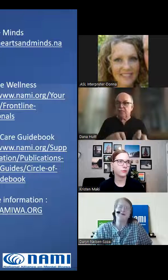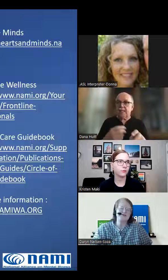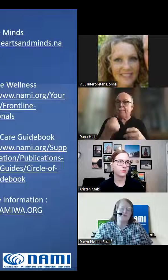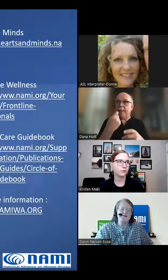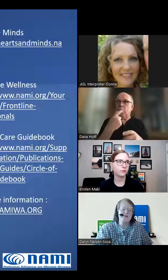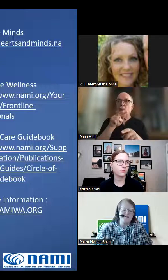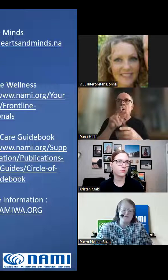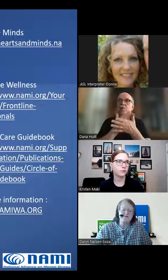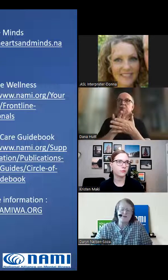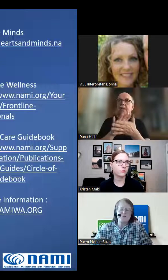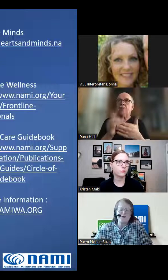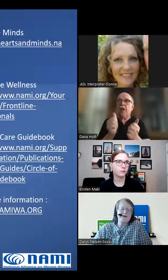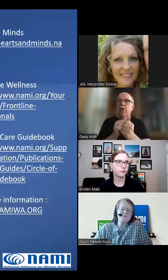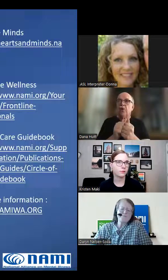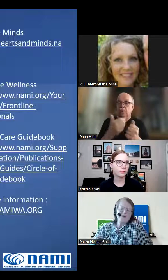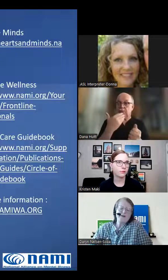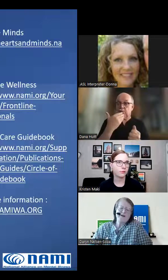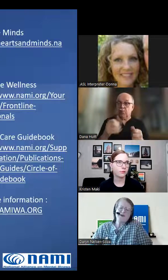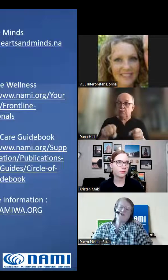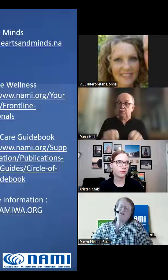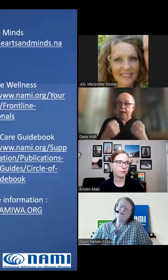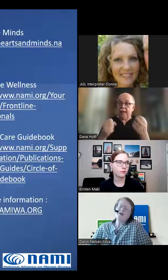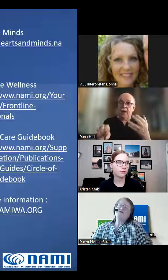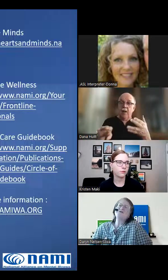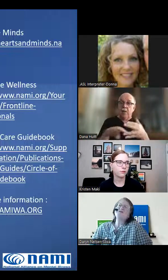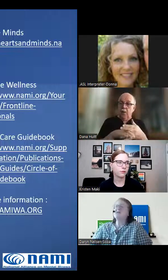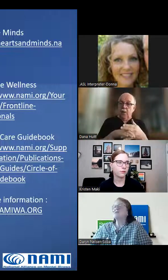to 12 weeks to care for a family member with serious health condition